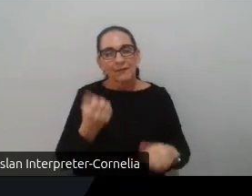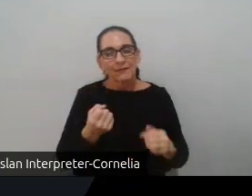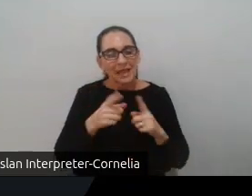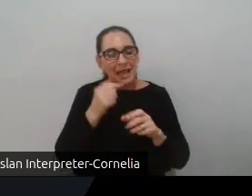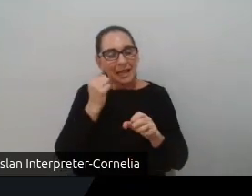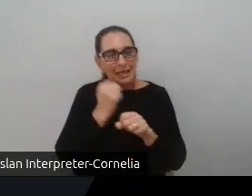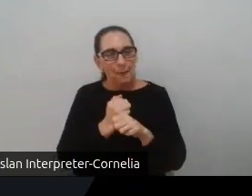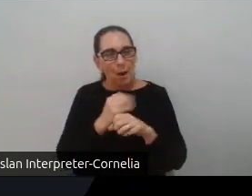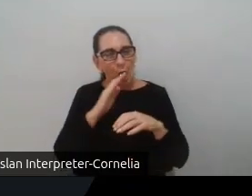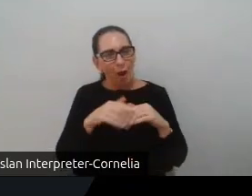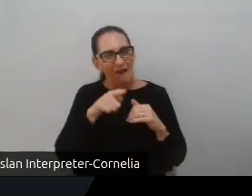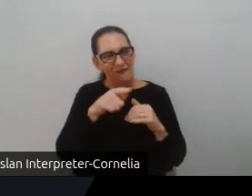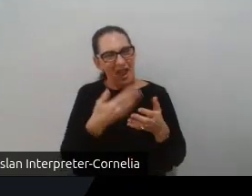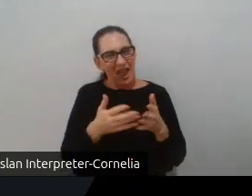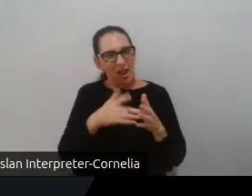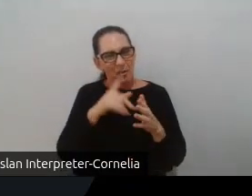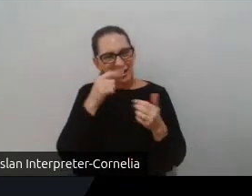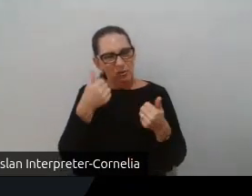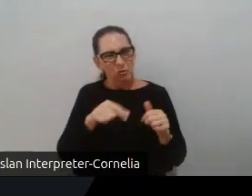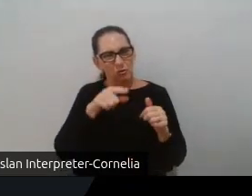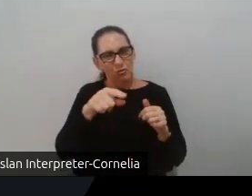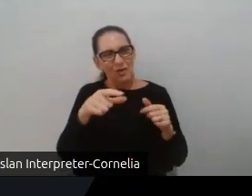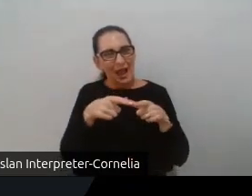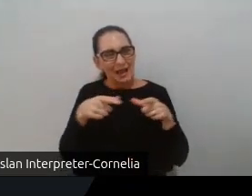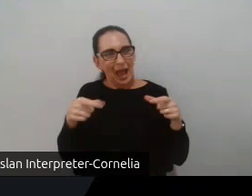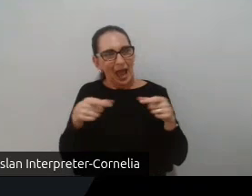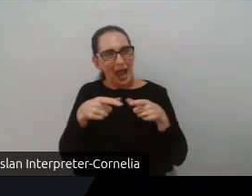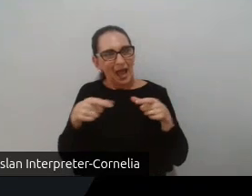you can use the Blurred Borders cards when you're talking about your clients and potentially talking